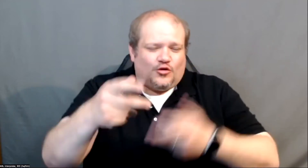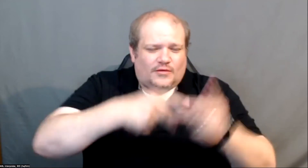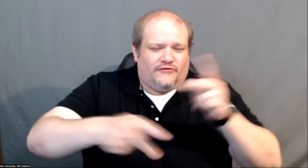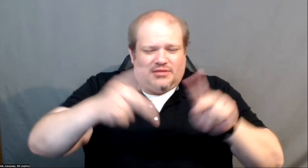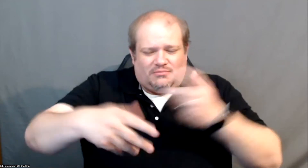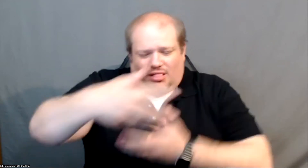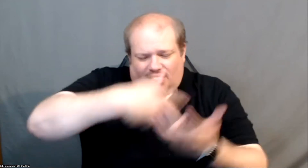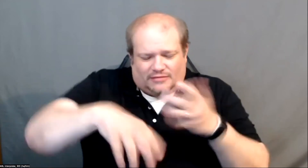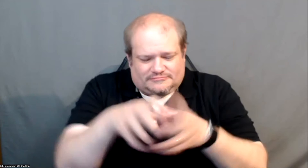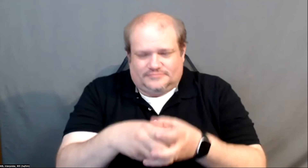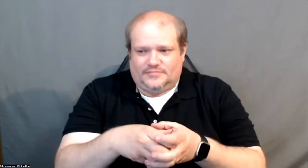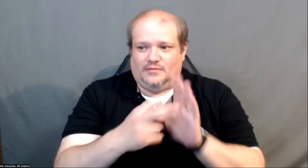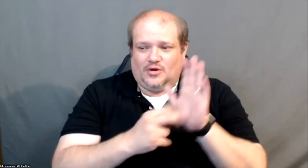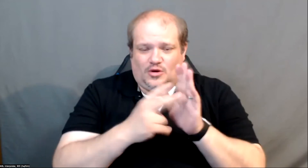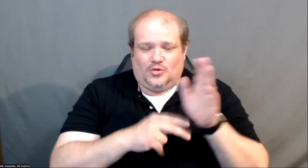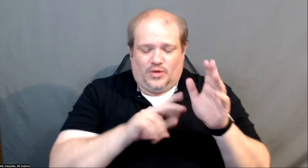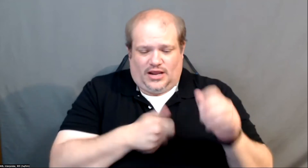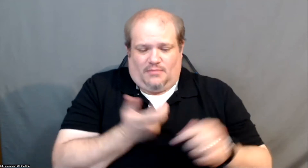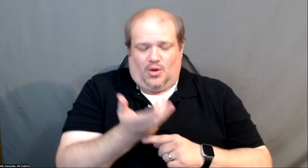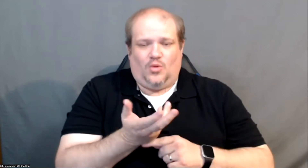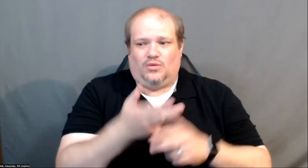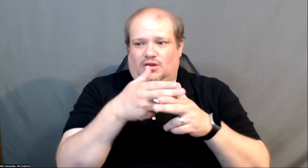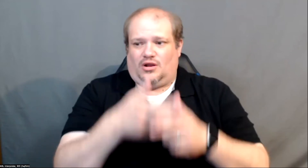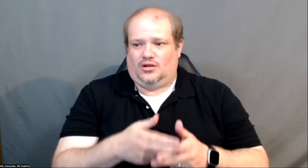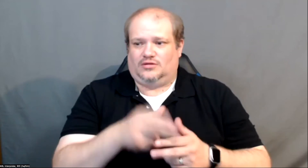I'm going to be reading a poem called “Stick/Poke.”